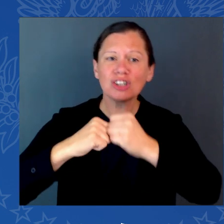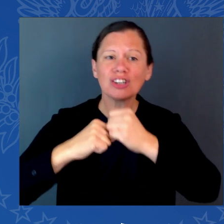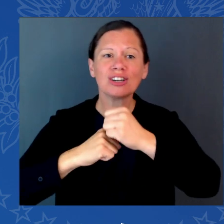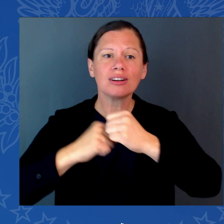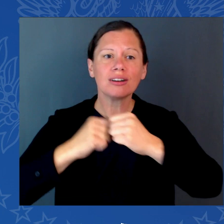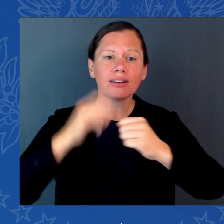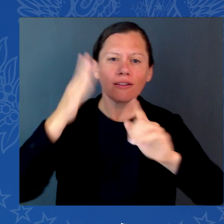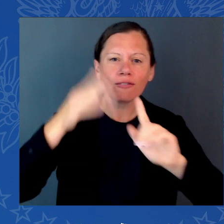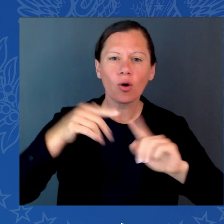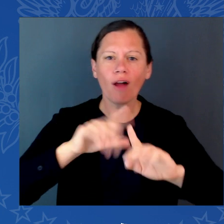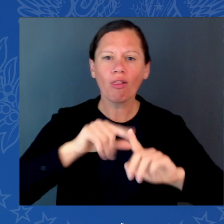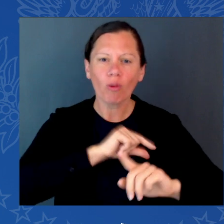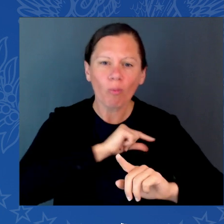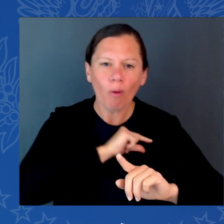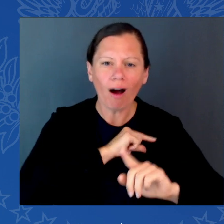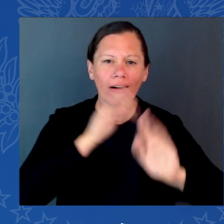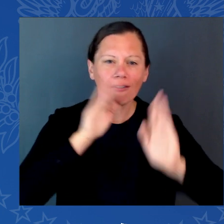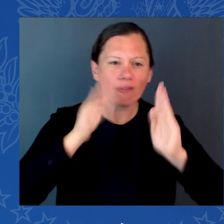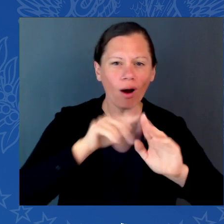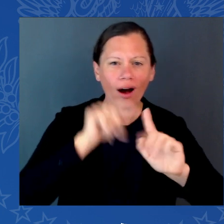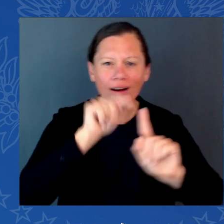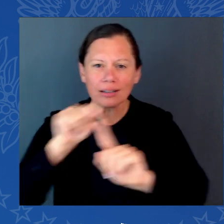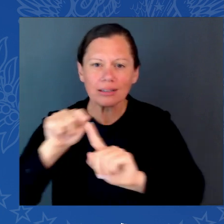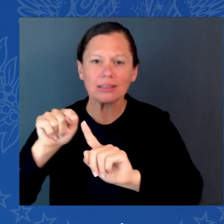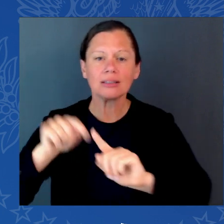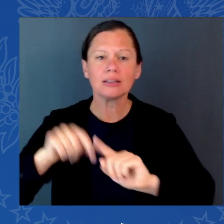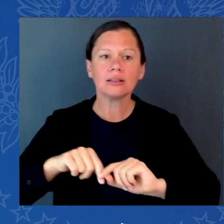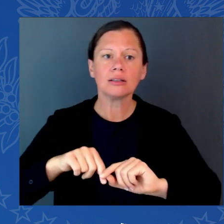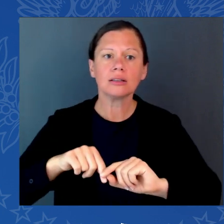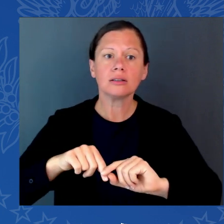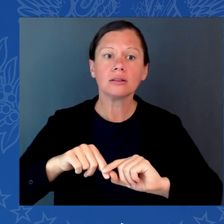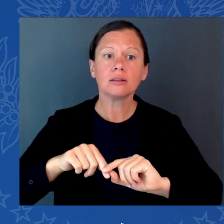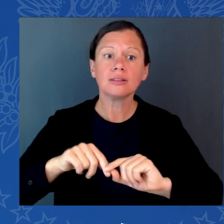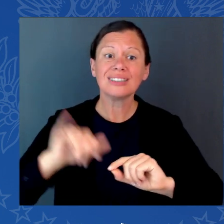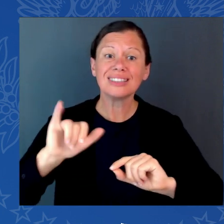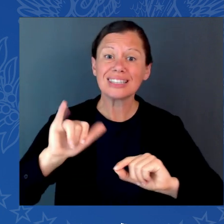and creating a better future -- a future of a greater -- that's --